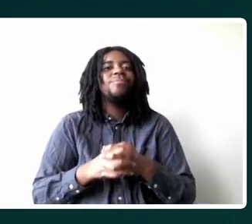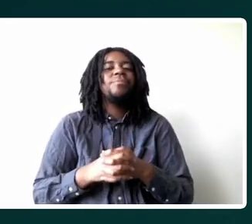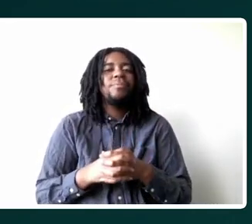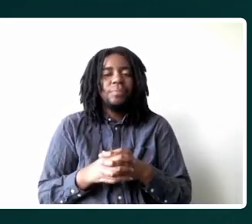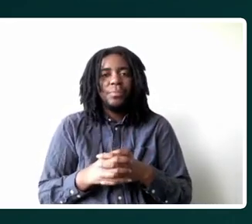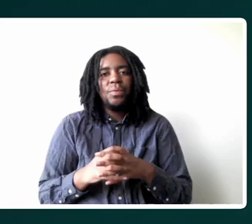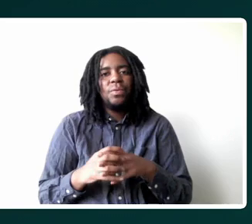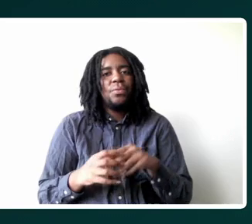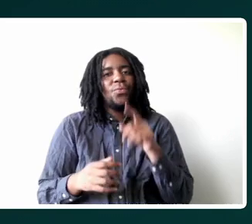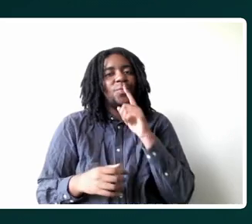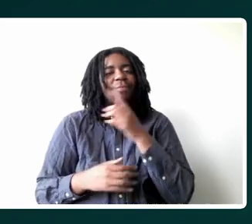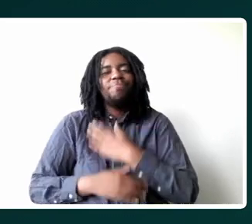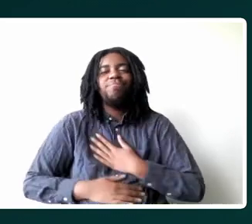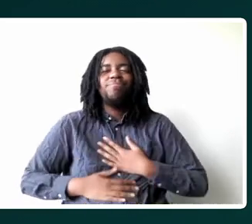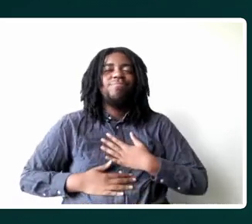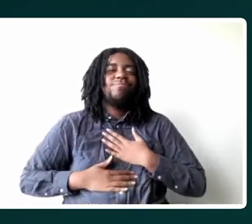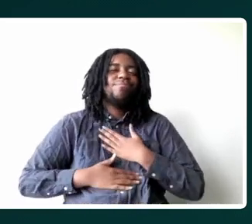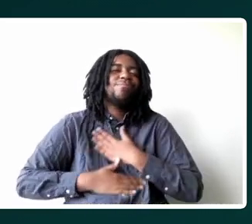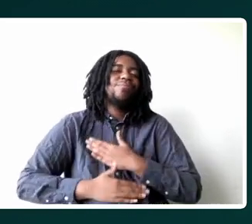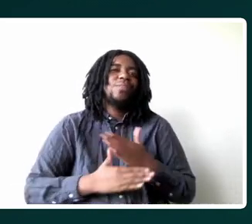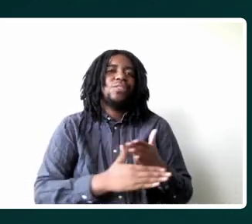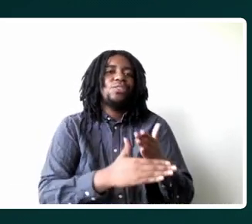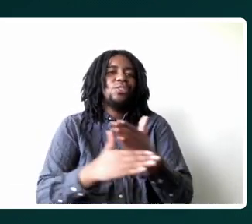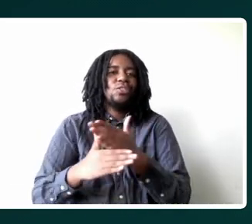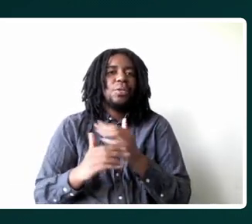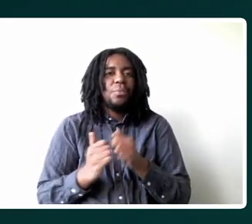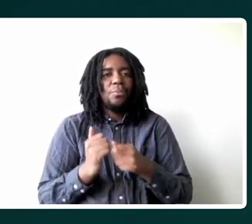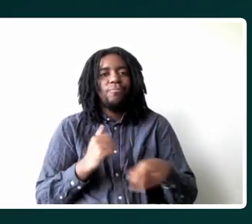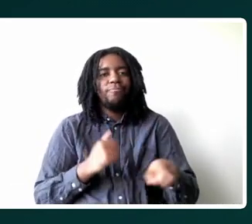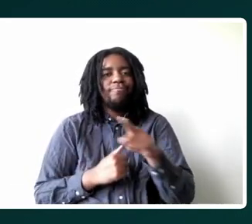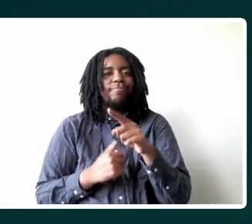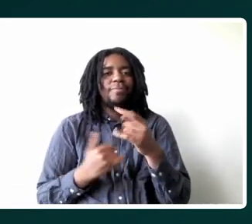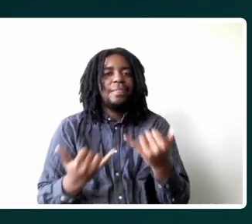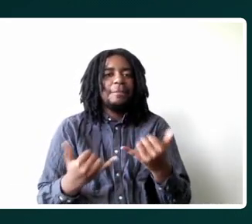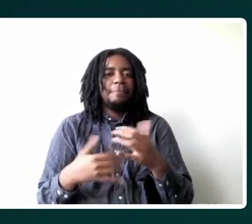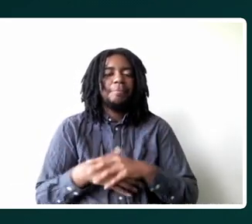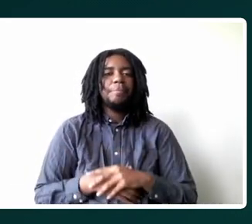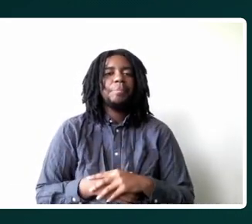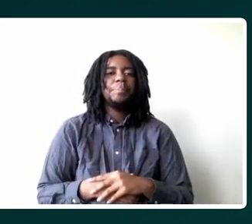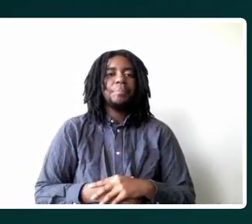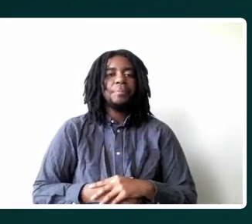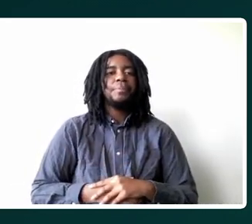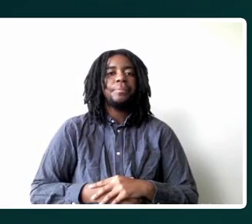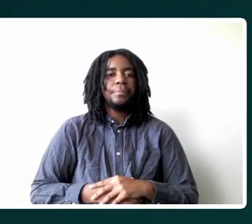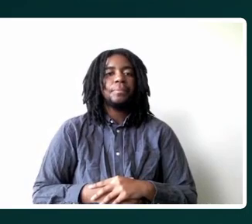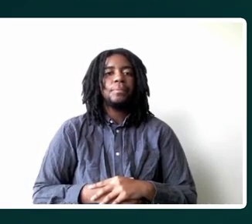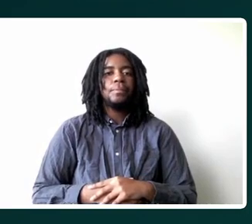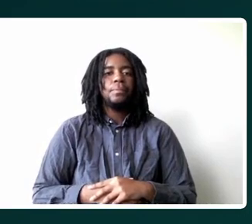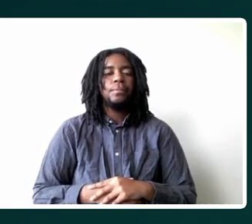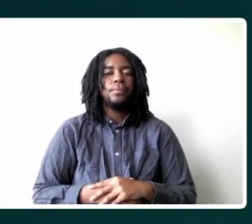pleased to share this work with you today. Beth Evans: